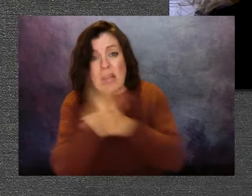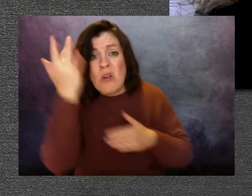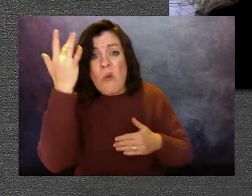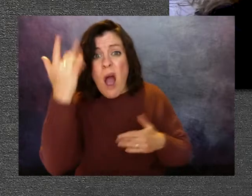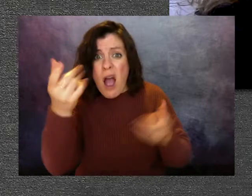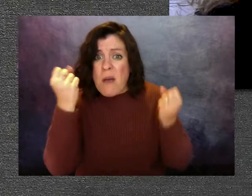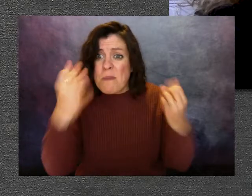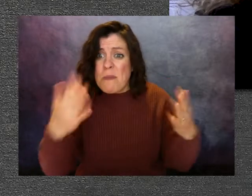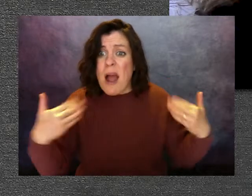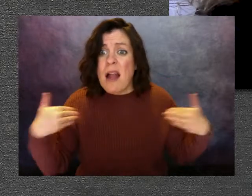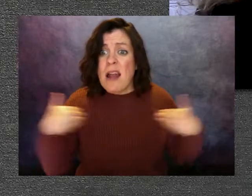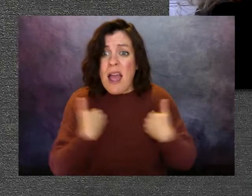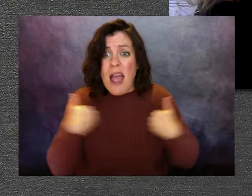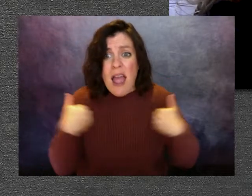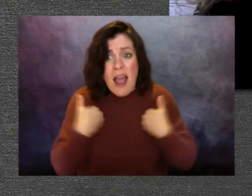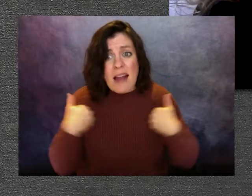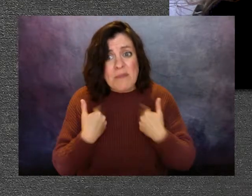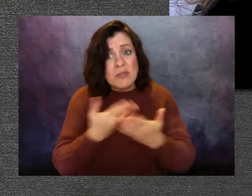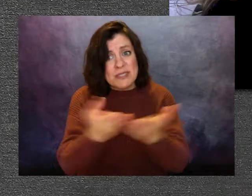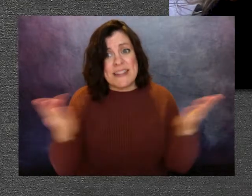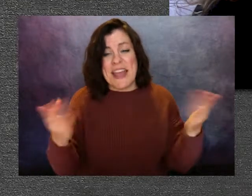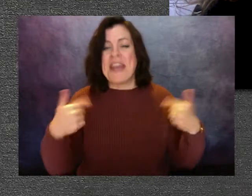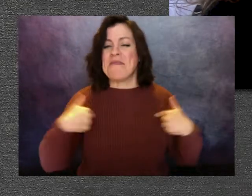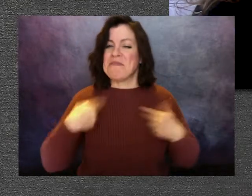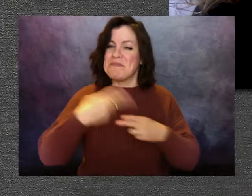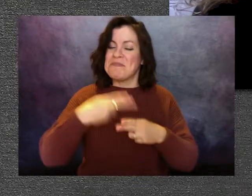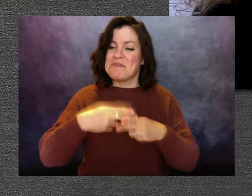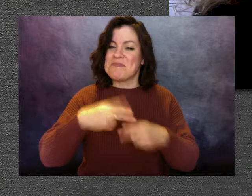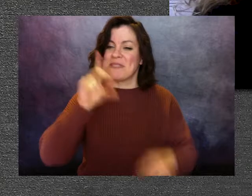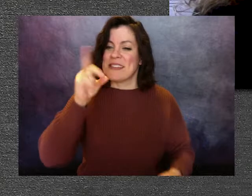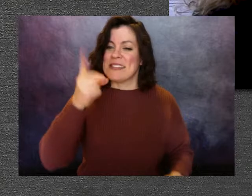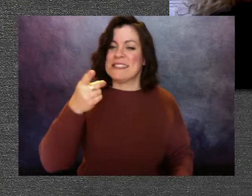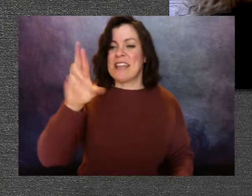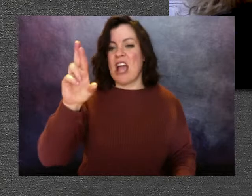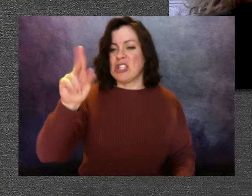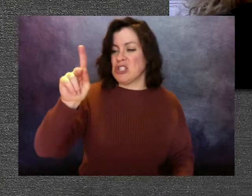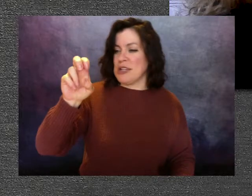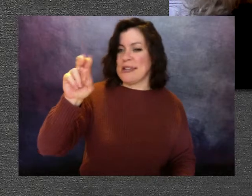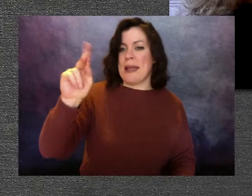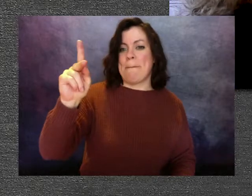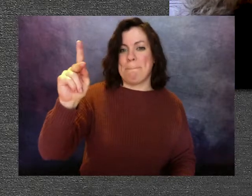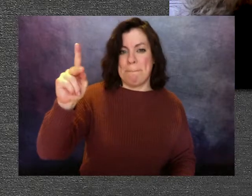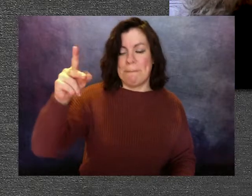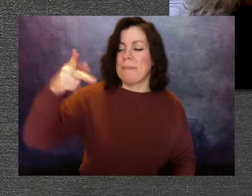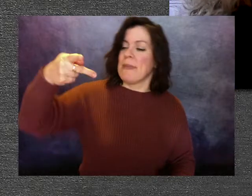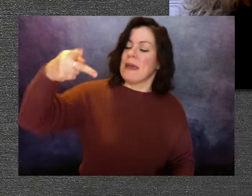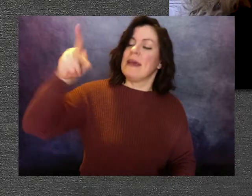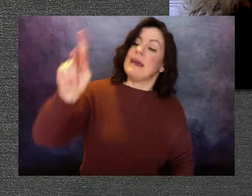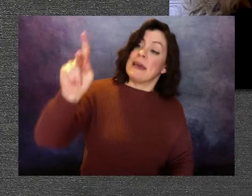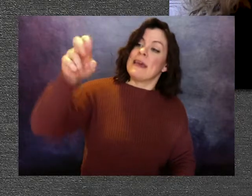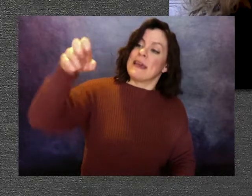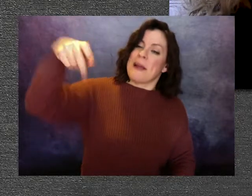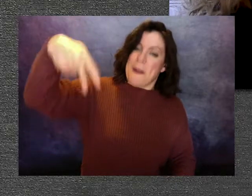Dr. Kep checks on the animals, that spent the night at the clinic. She looks at the days appointments.